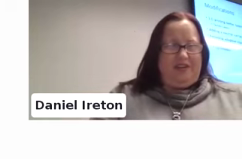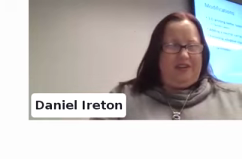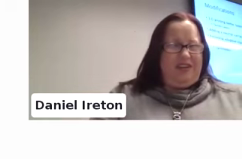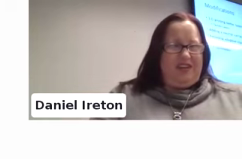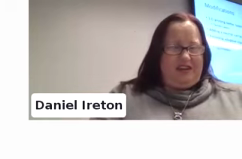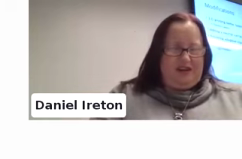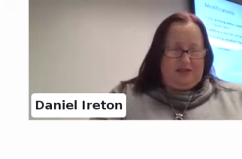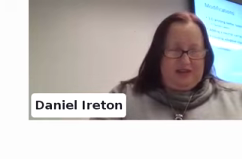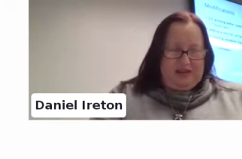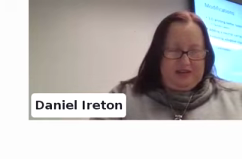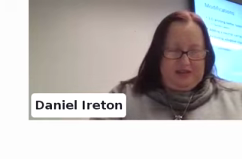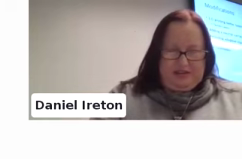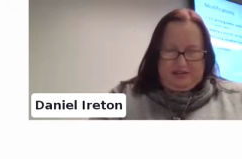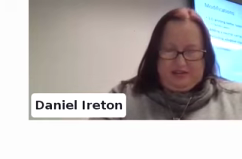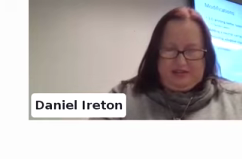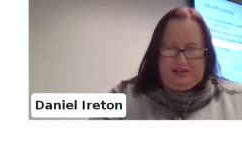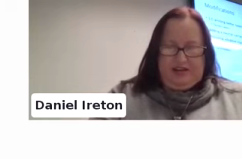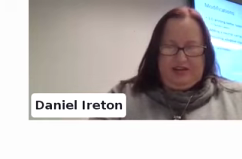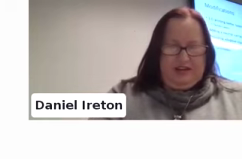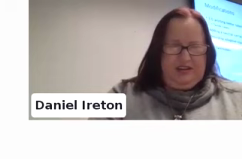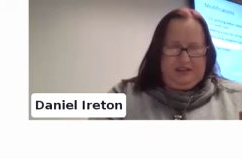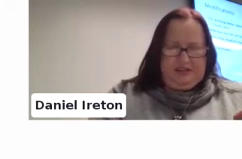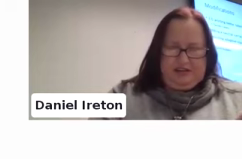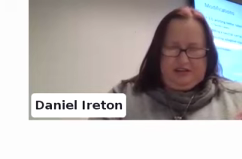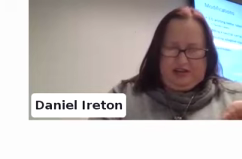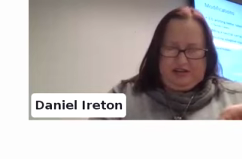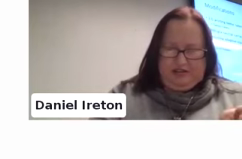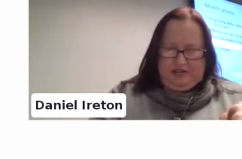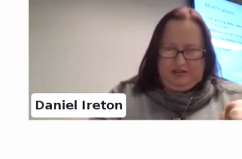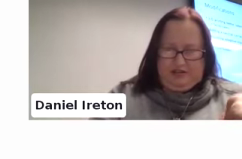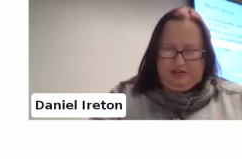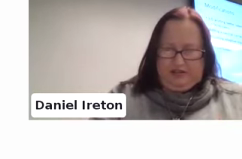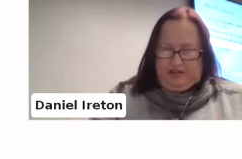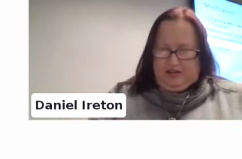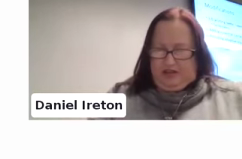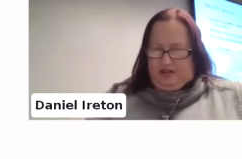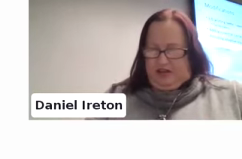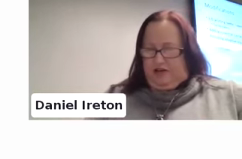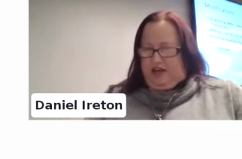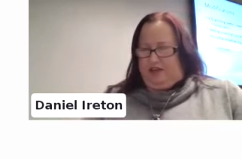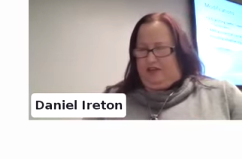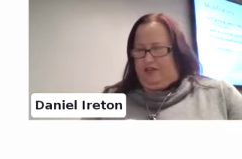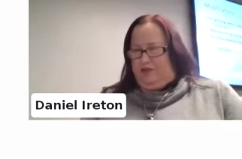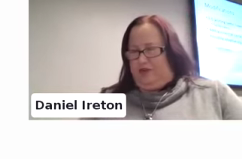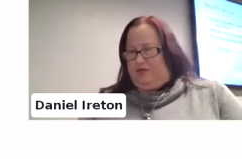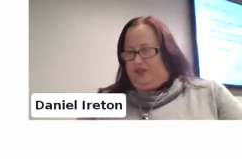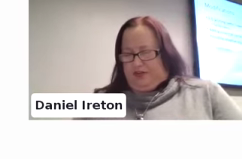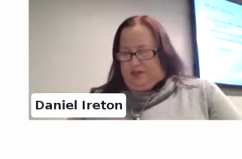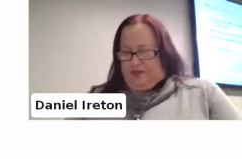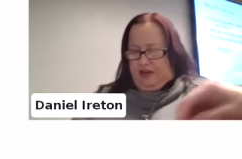We've also made tactile tokens. Is that the Avalon tokens? Oh, okay.